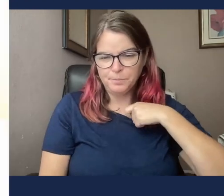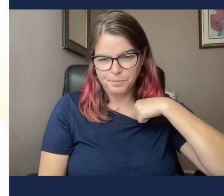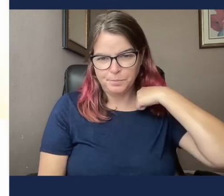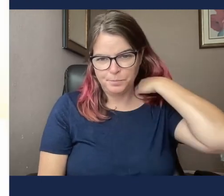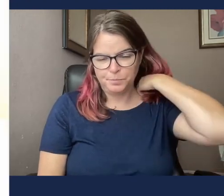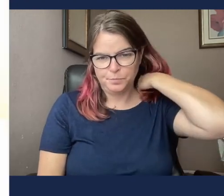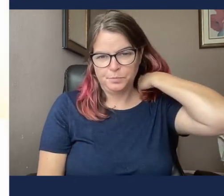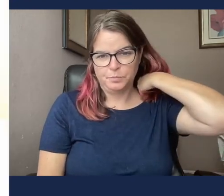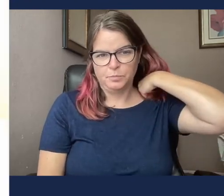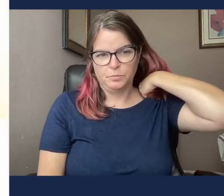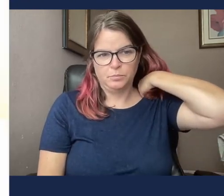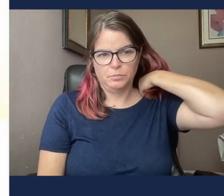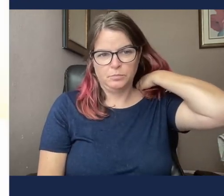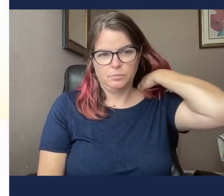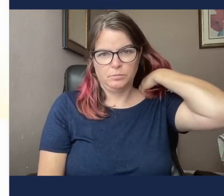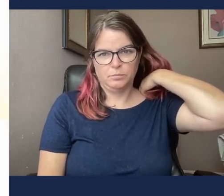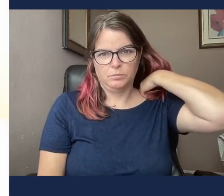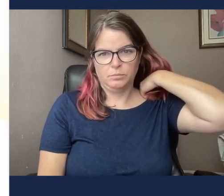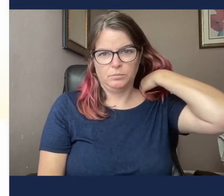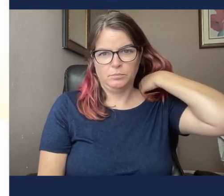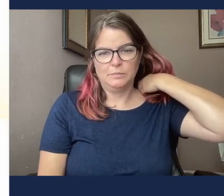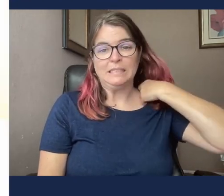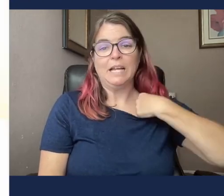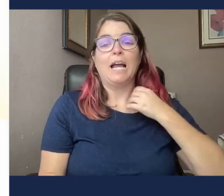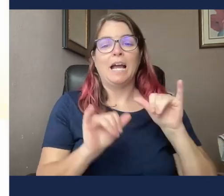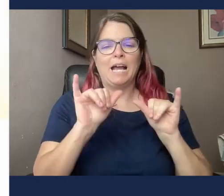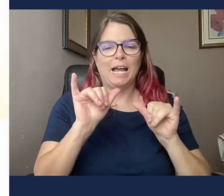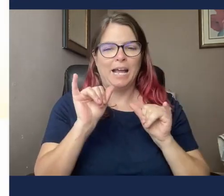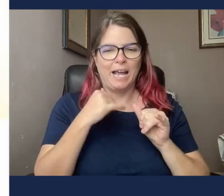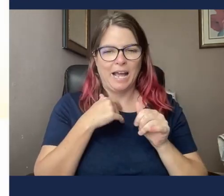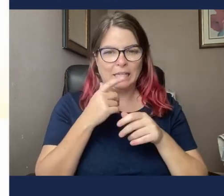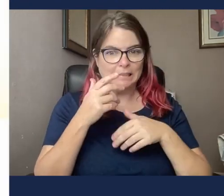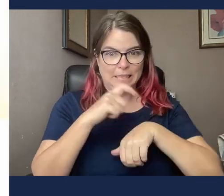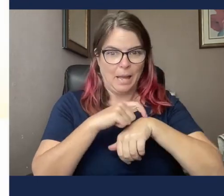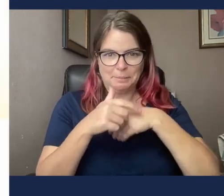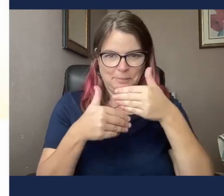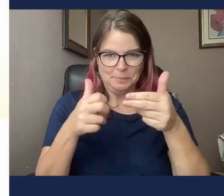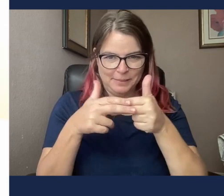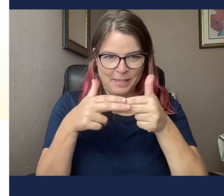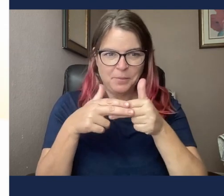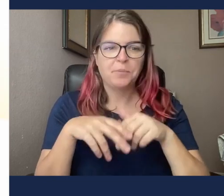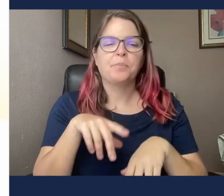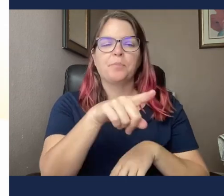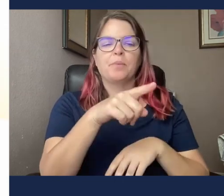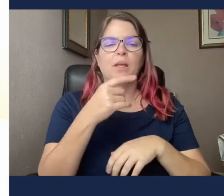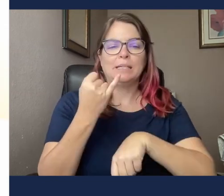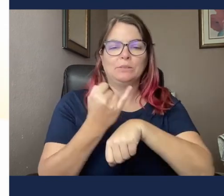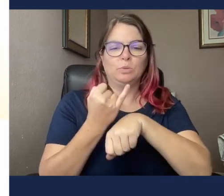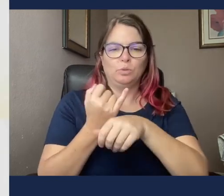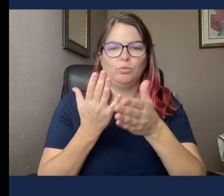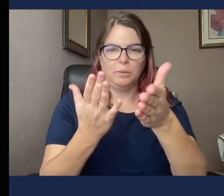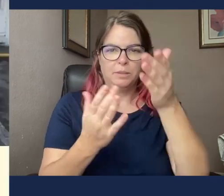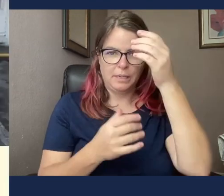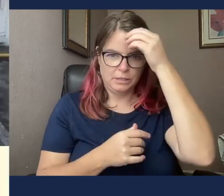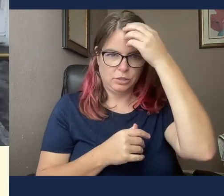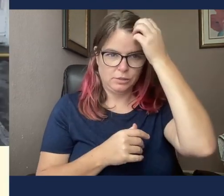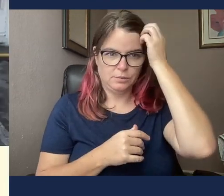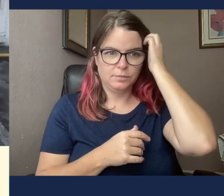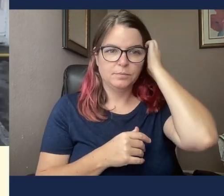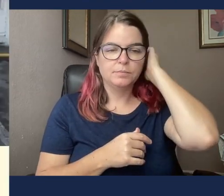mosques were destroyed by Buddhists. In India today, Muslims continue to suffer under